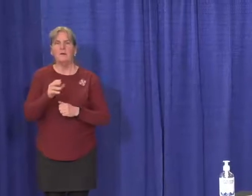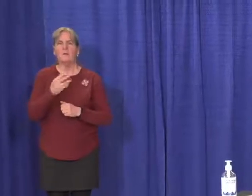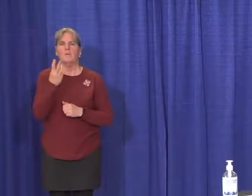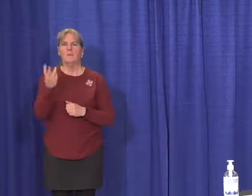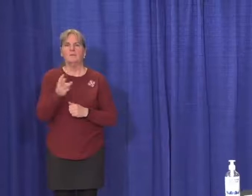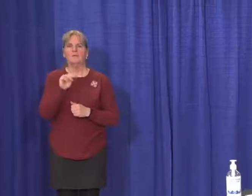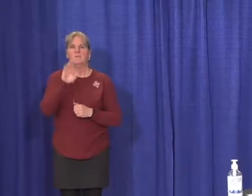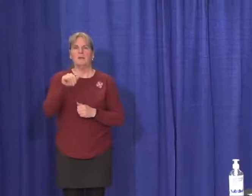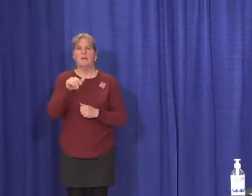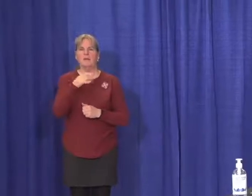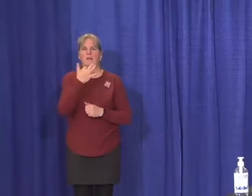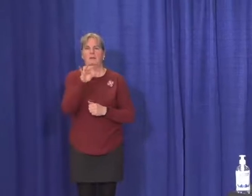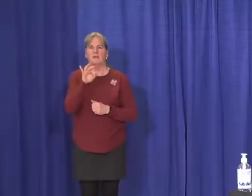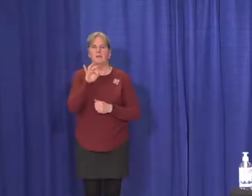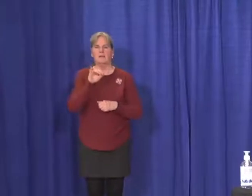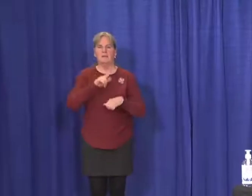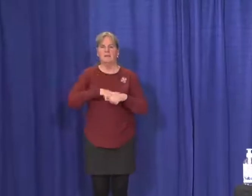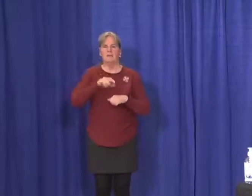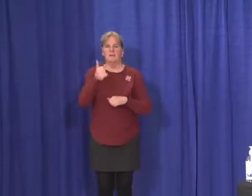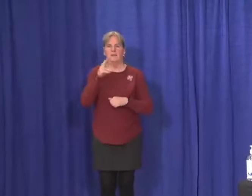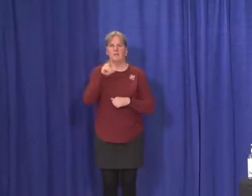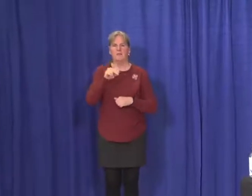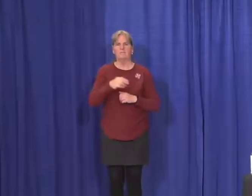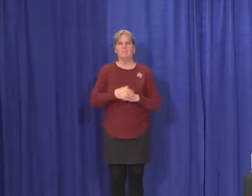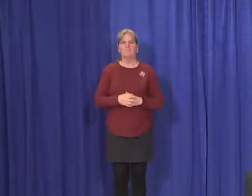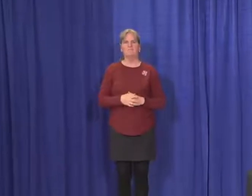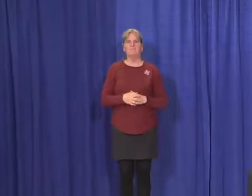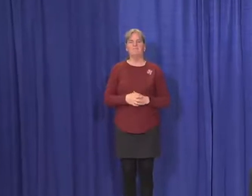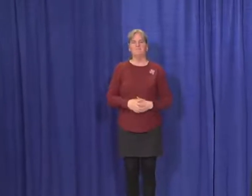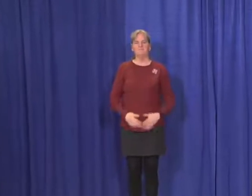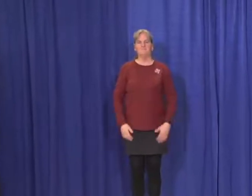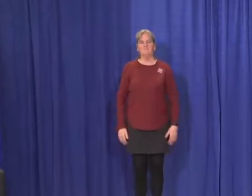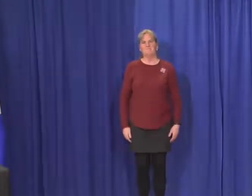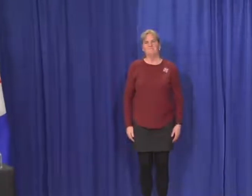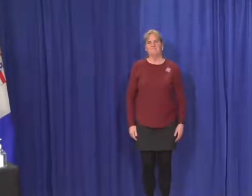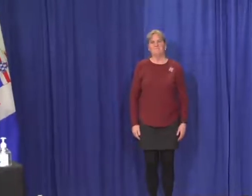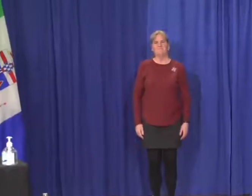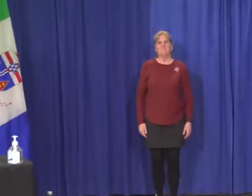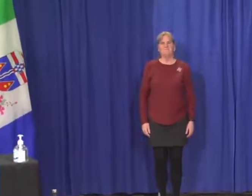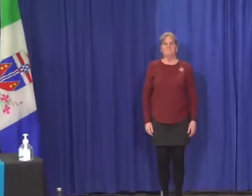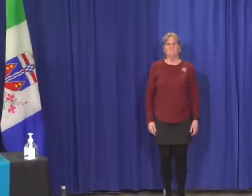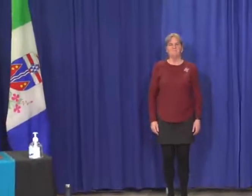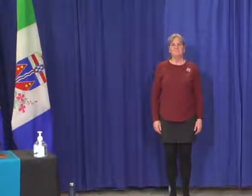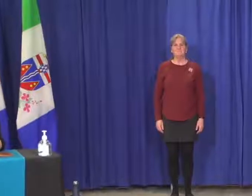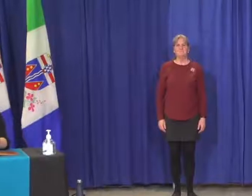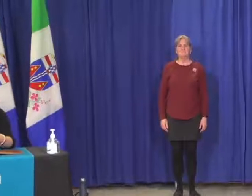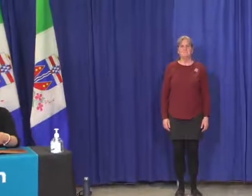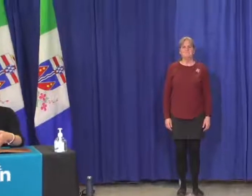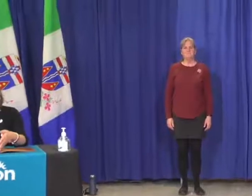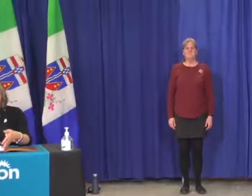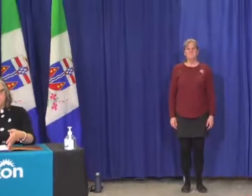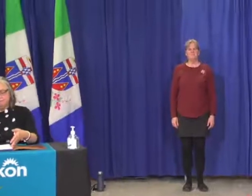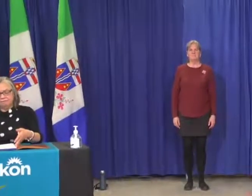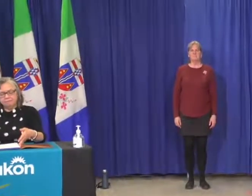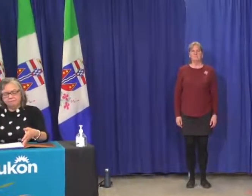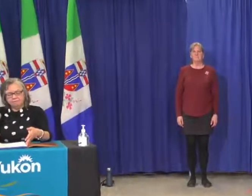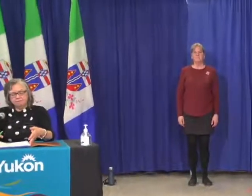everyone for their time. The next update will take place on Wednesday May 19th at 10:30 AM.